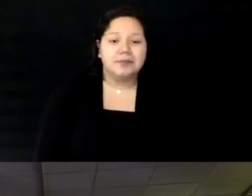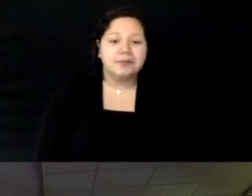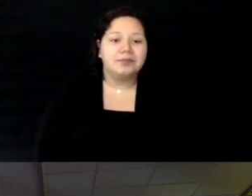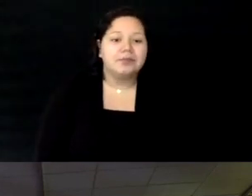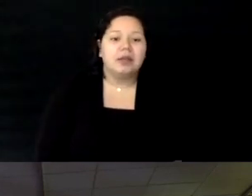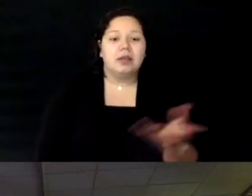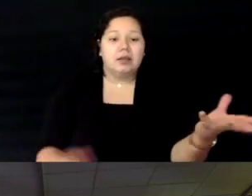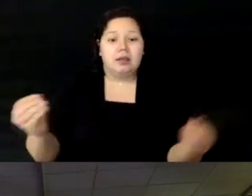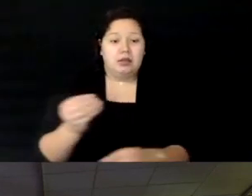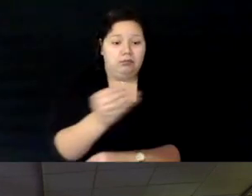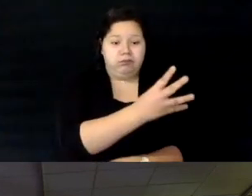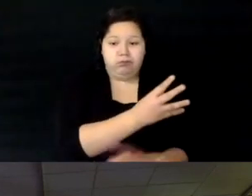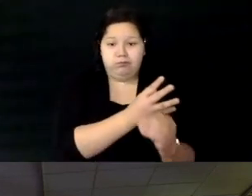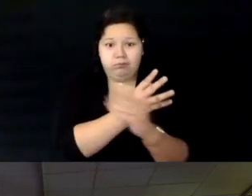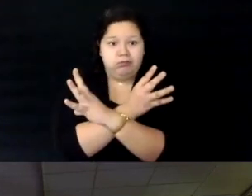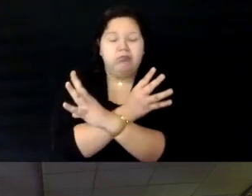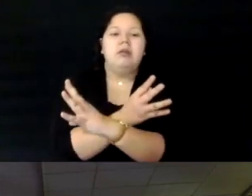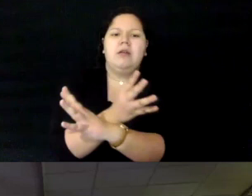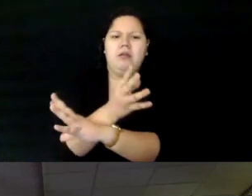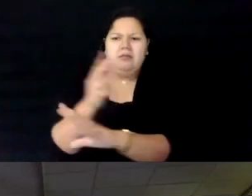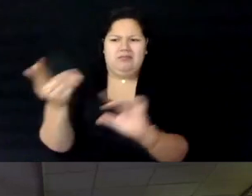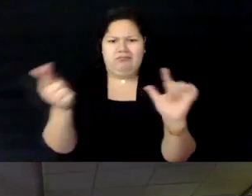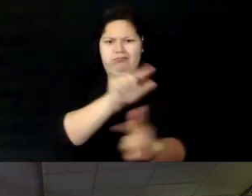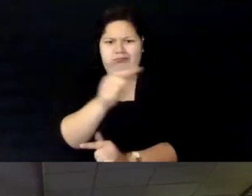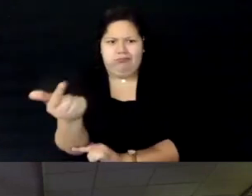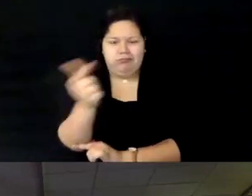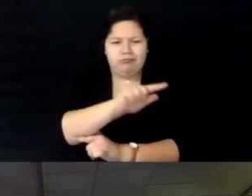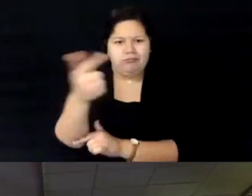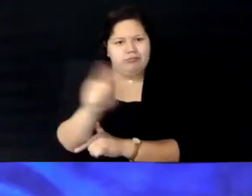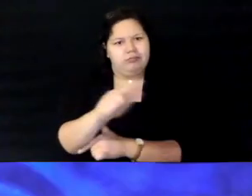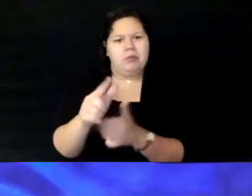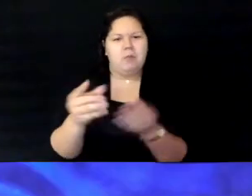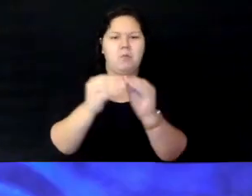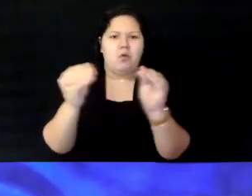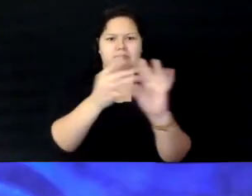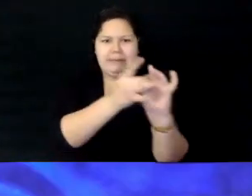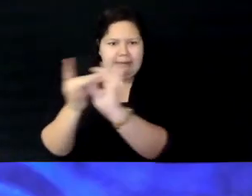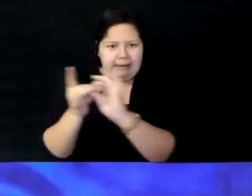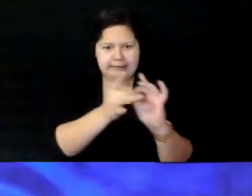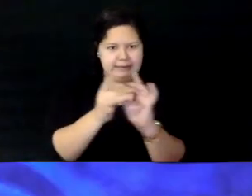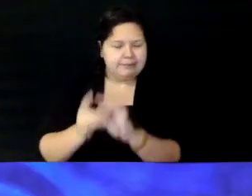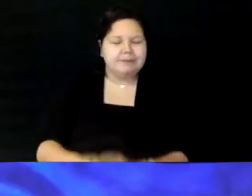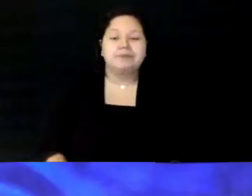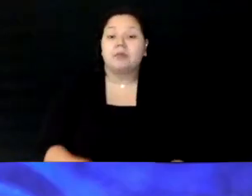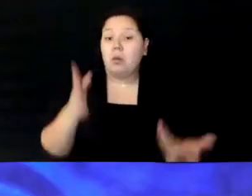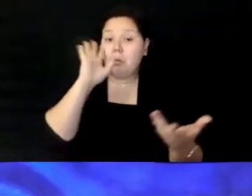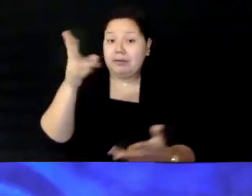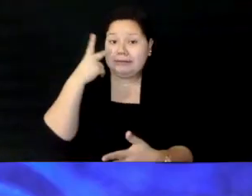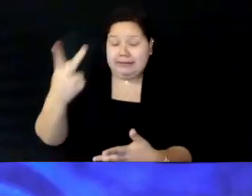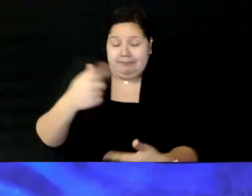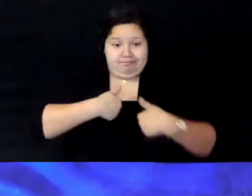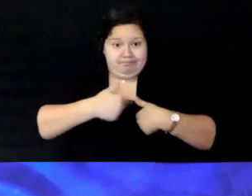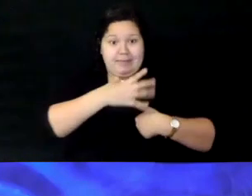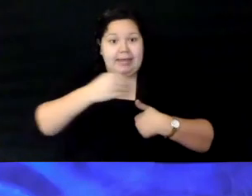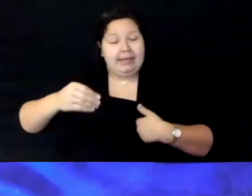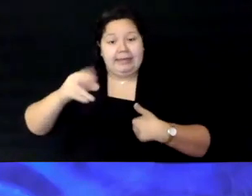in dialogue with one another. So, within the two screens, you see mine and Nancy's two characters,